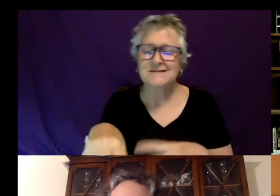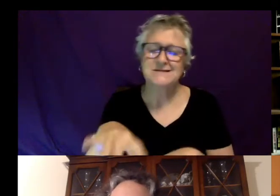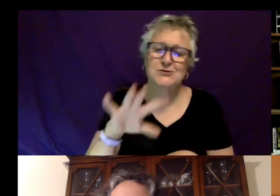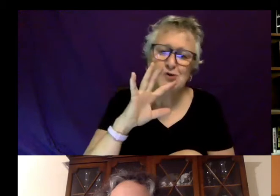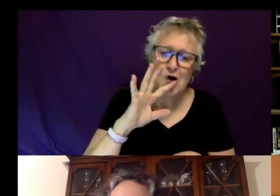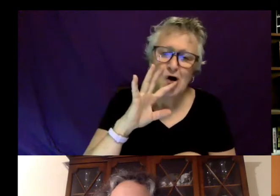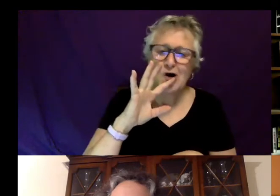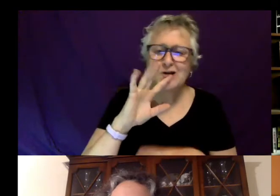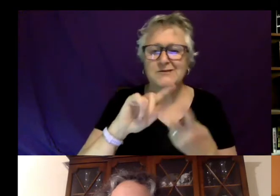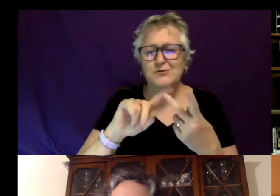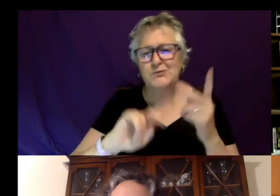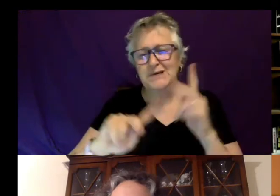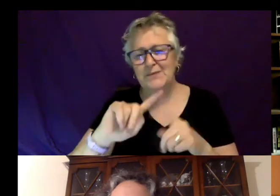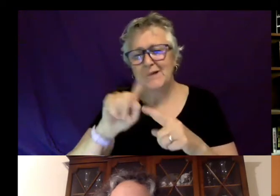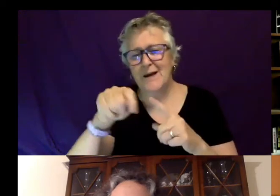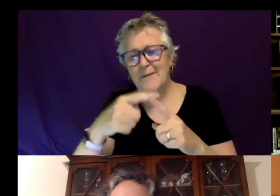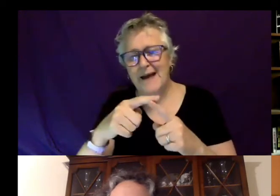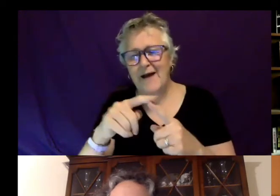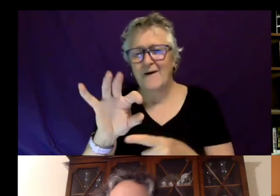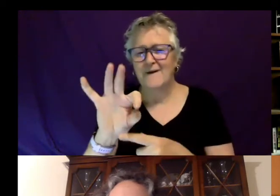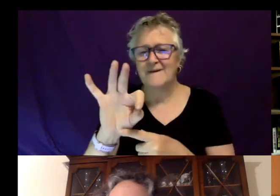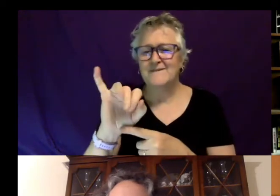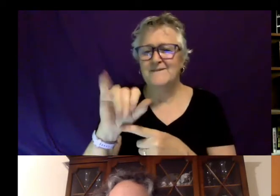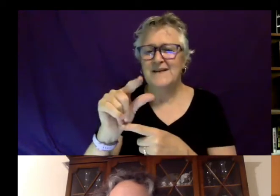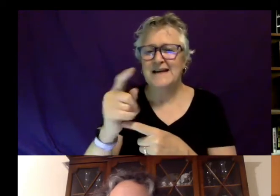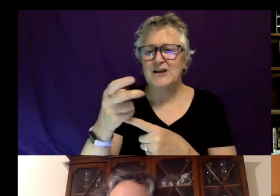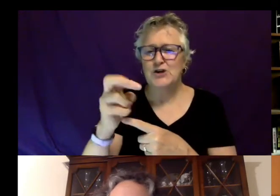and doing some figurative sculptures for people, and here and there.